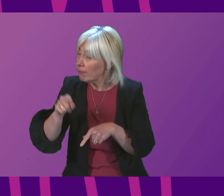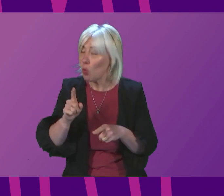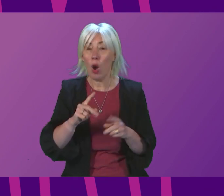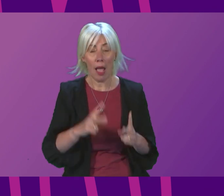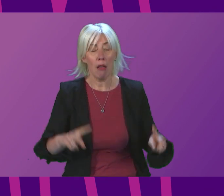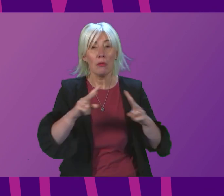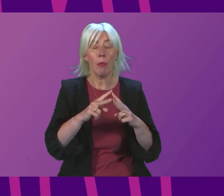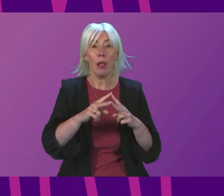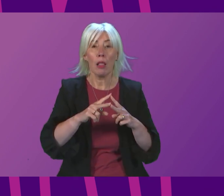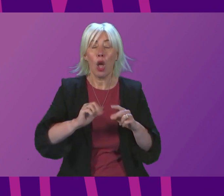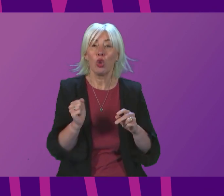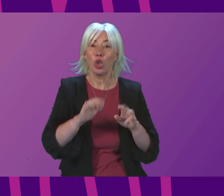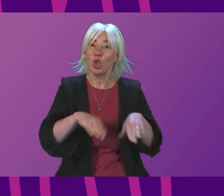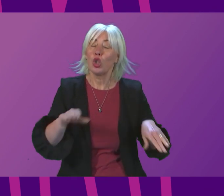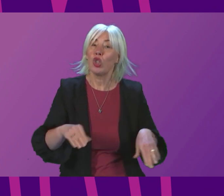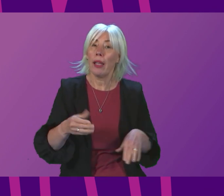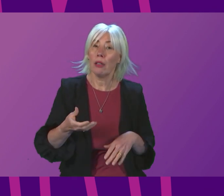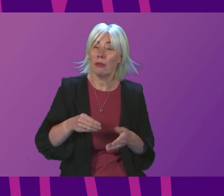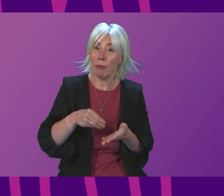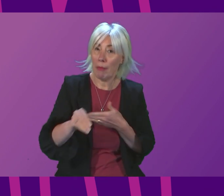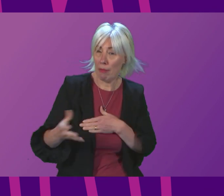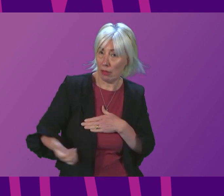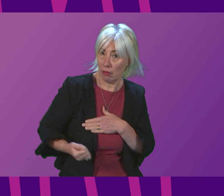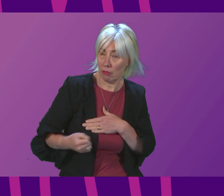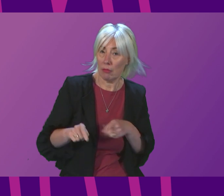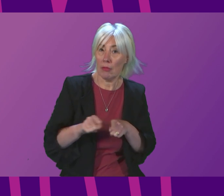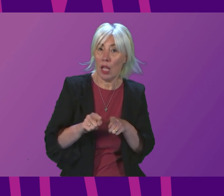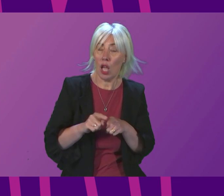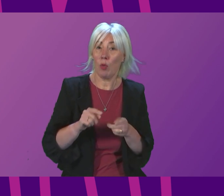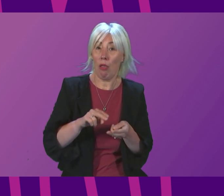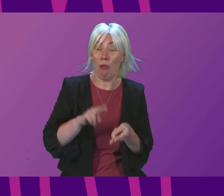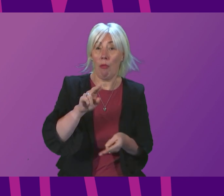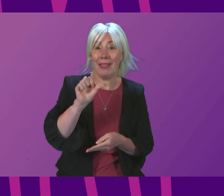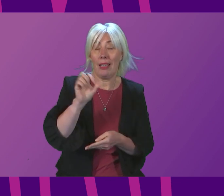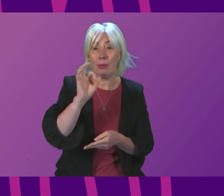child payment, uprating our devolved social security benefits by 6 per cent and extending